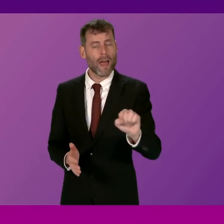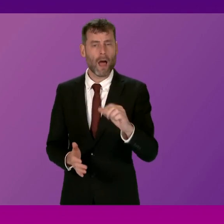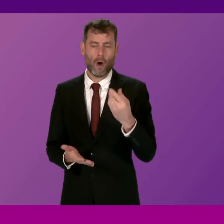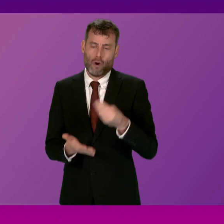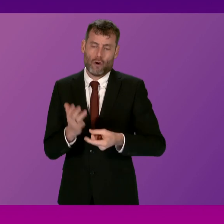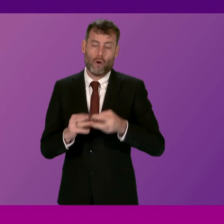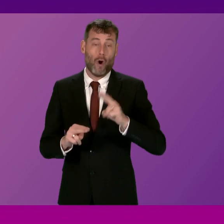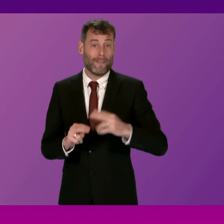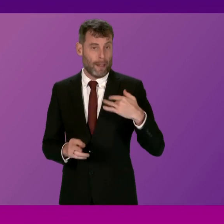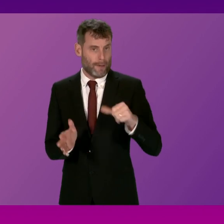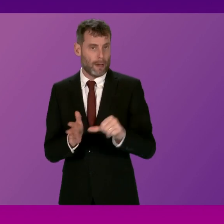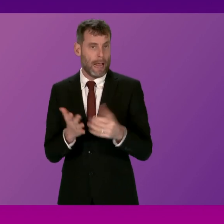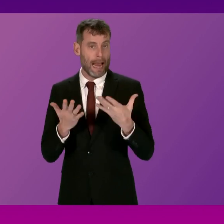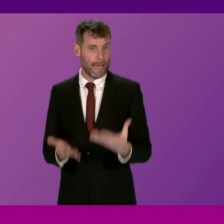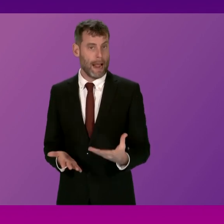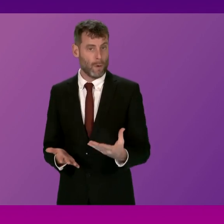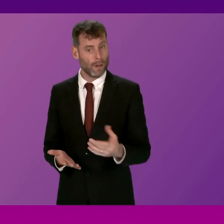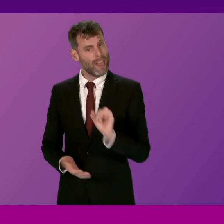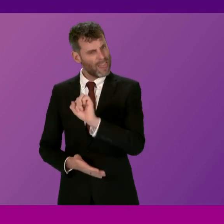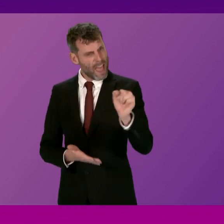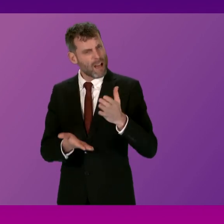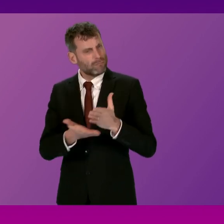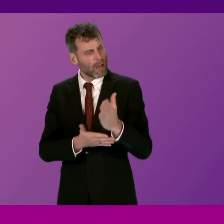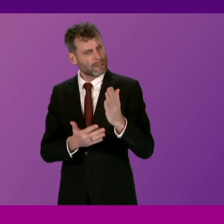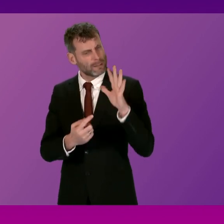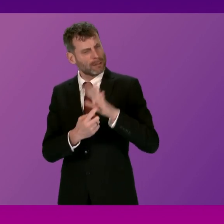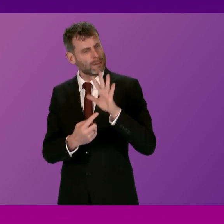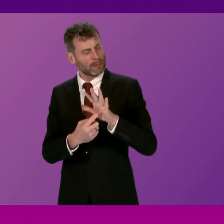The impact is exceptionally significant on those who are living with disabilities.